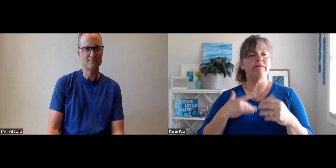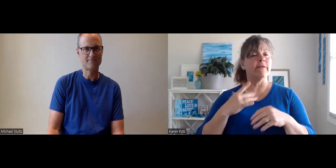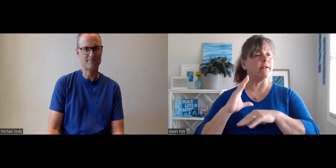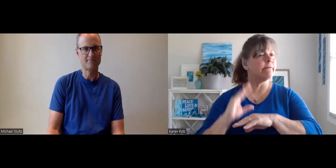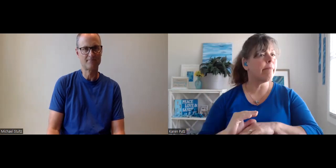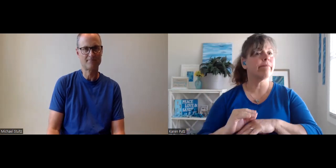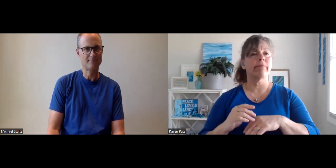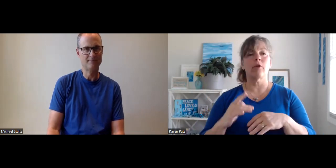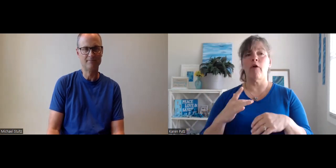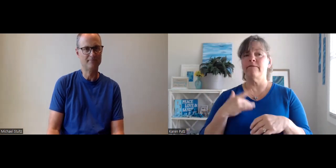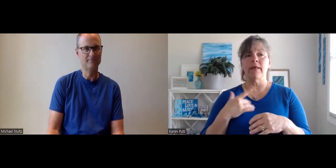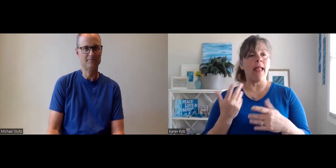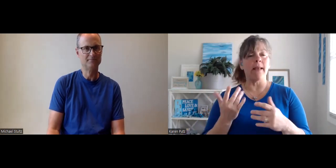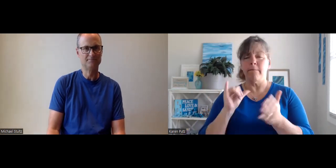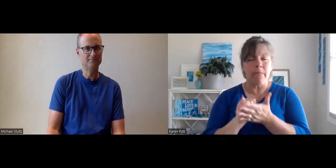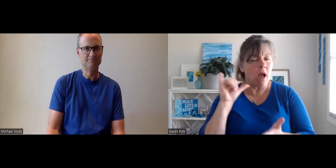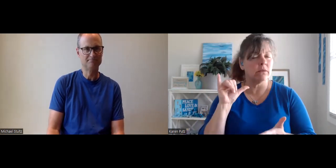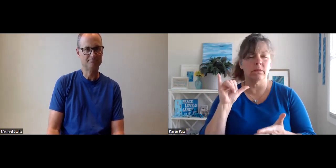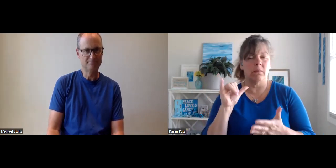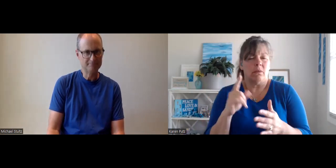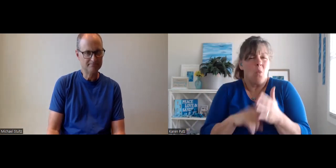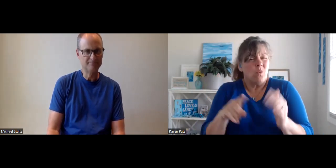No, I'll be going by myself. Uh, my kids are growing up.